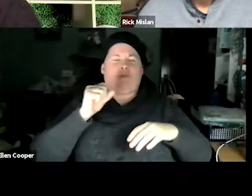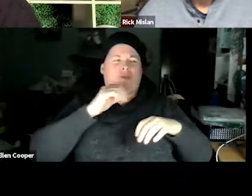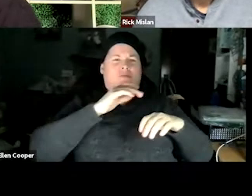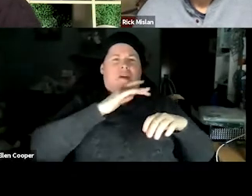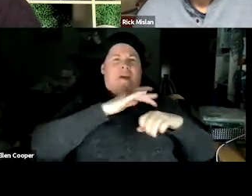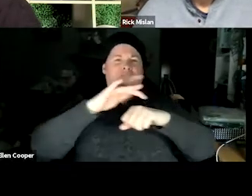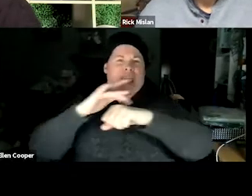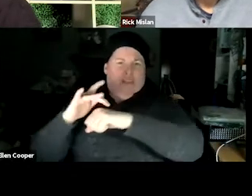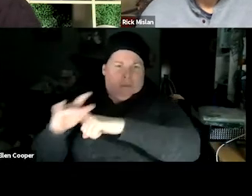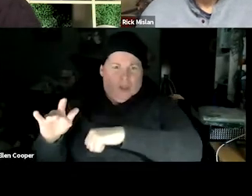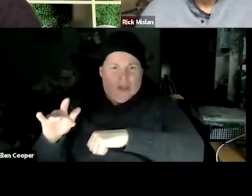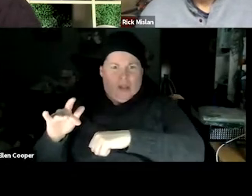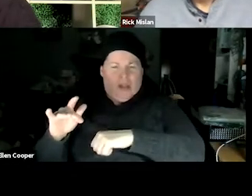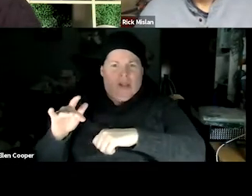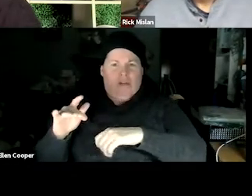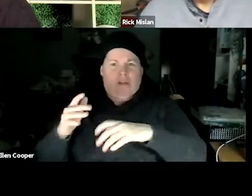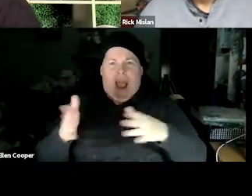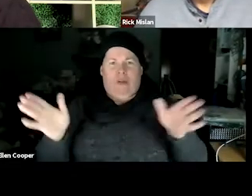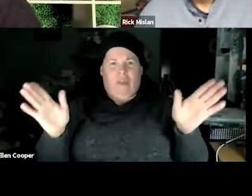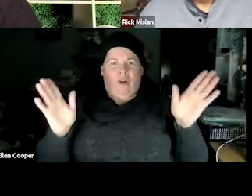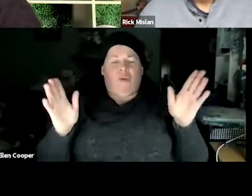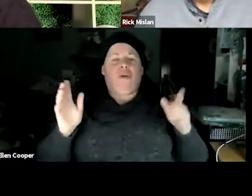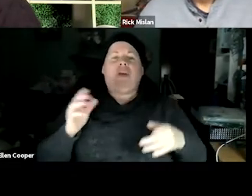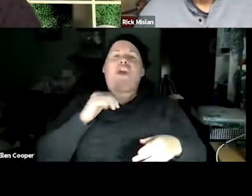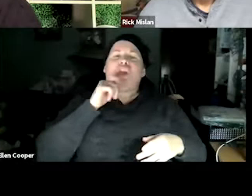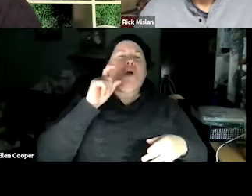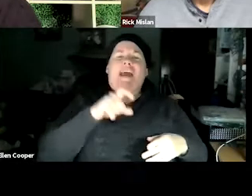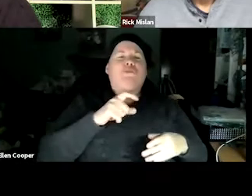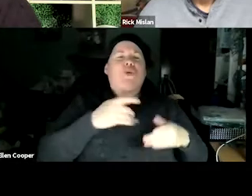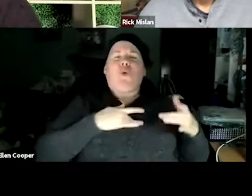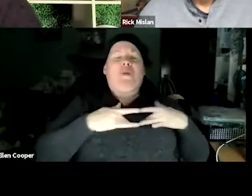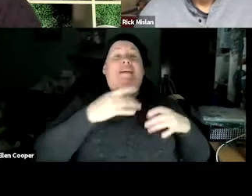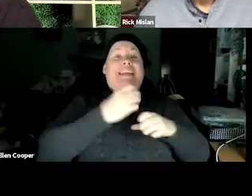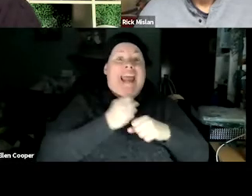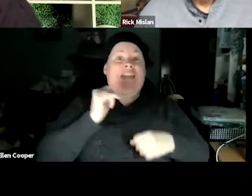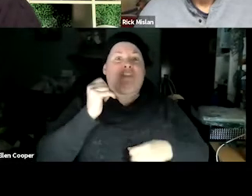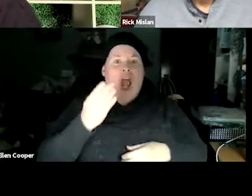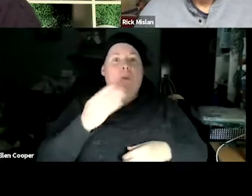CalebBarlow: You know, I don't think you necessarily have to worry about being employed. But if you want to separate yourself